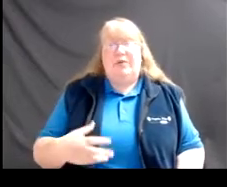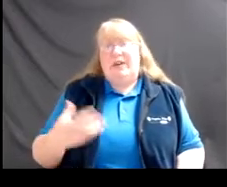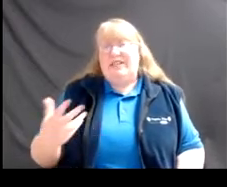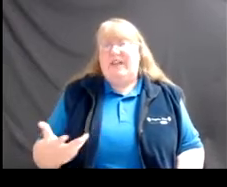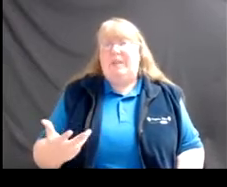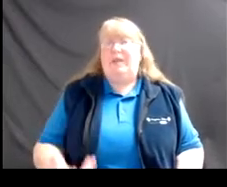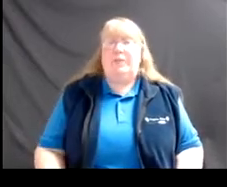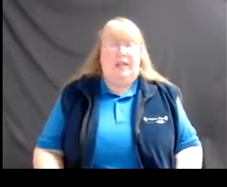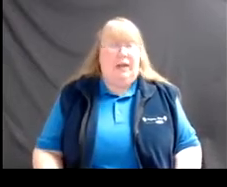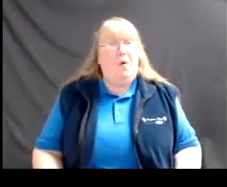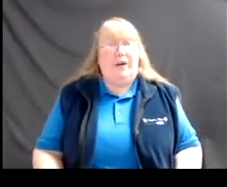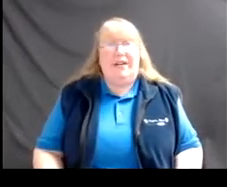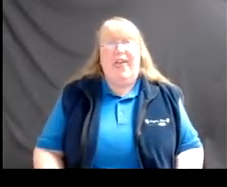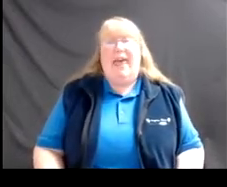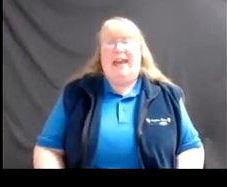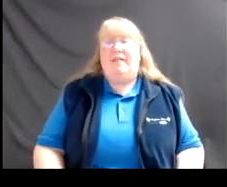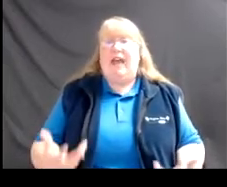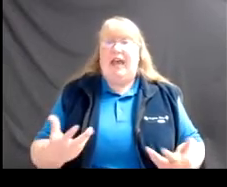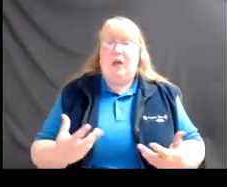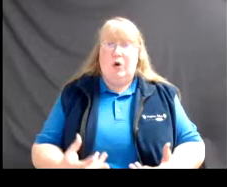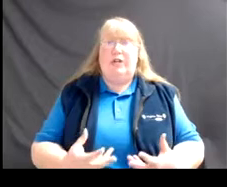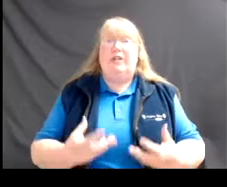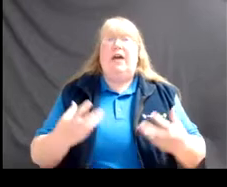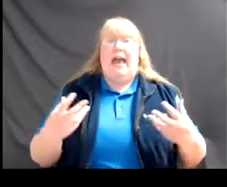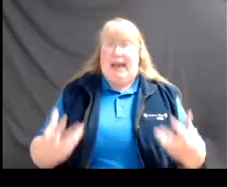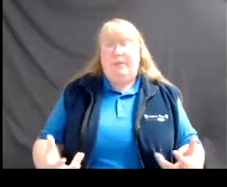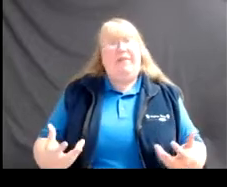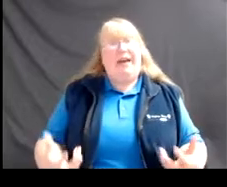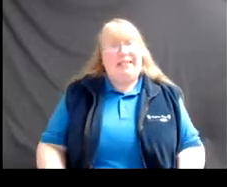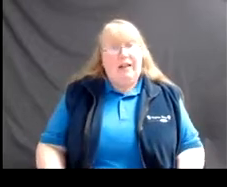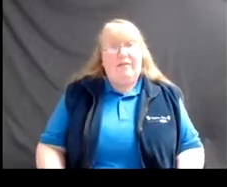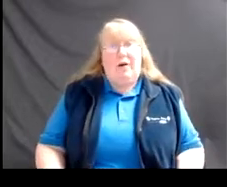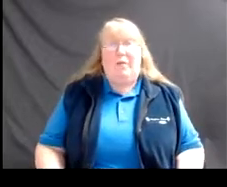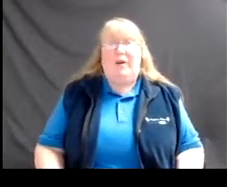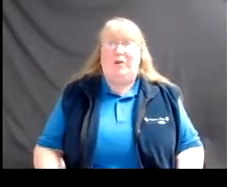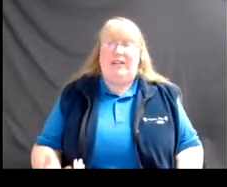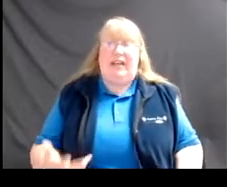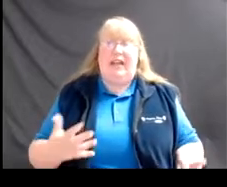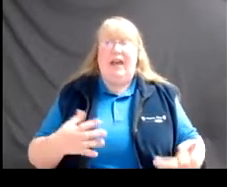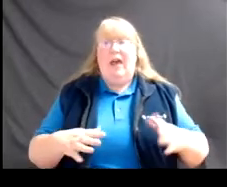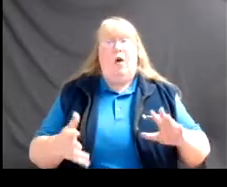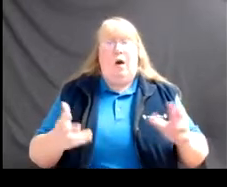friends and family is really important and having a good amplified telephone when you are dealing